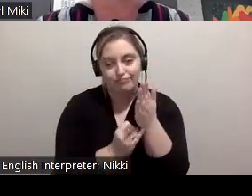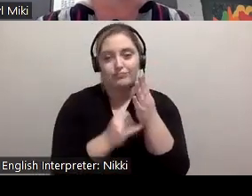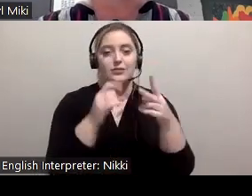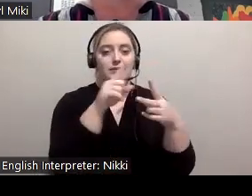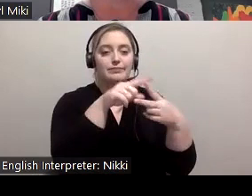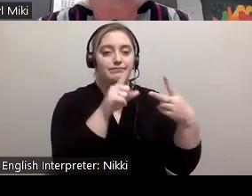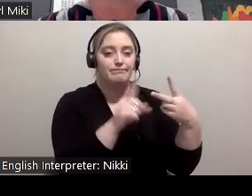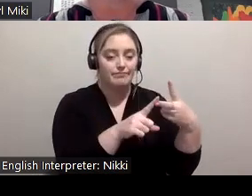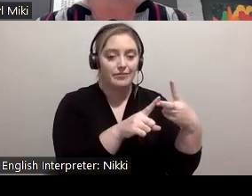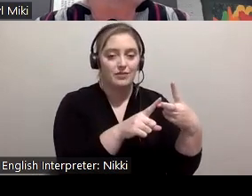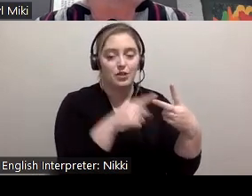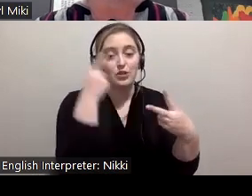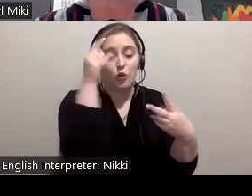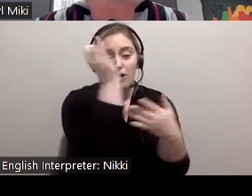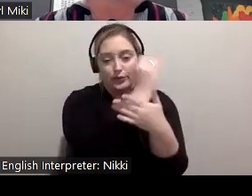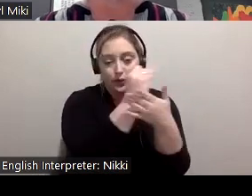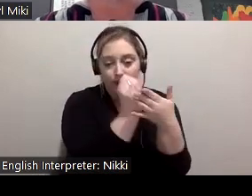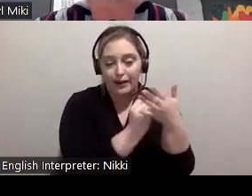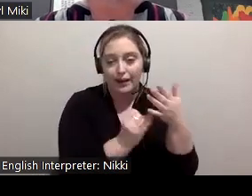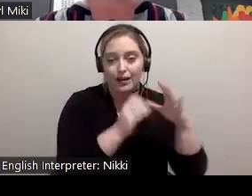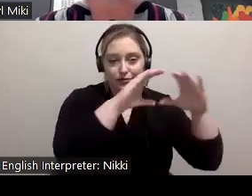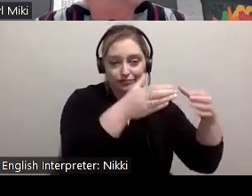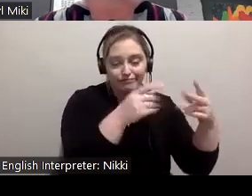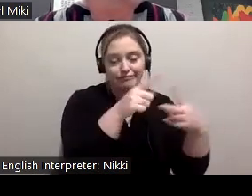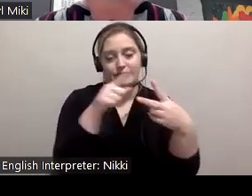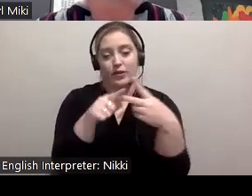grants for creating. We have share grants for sharing